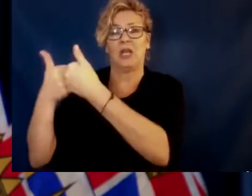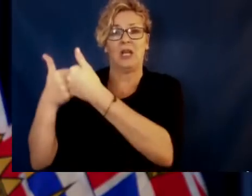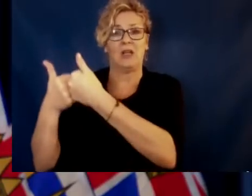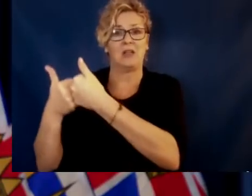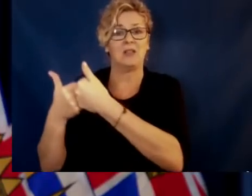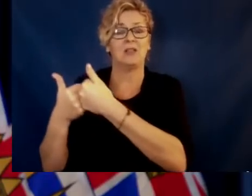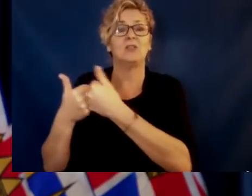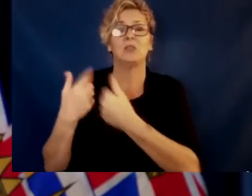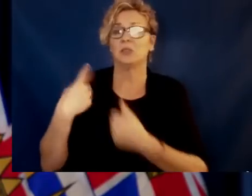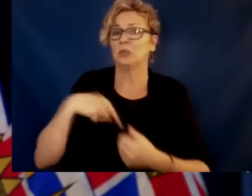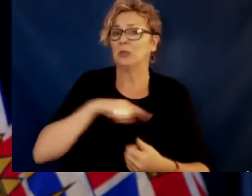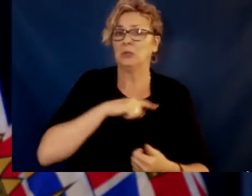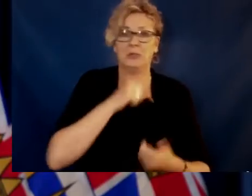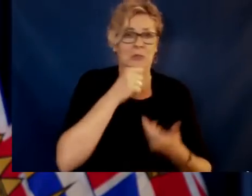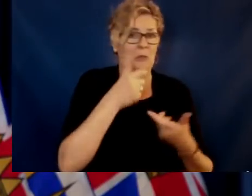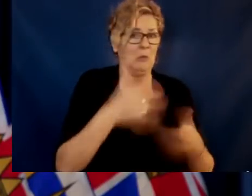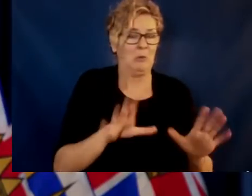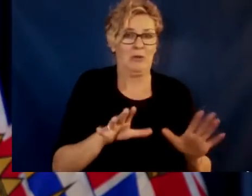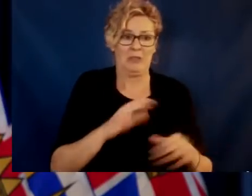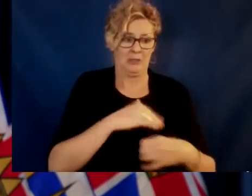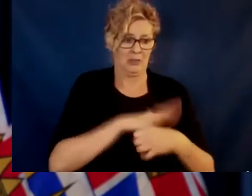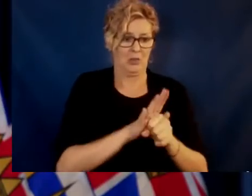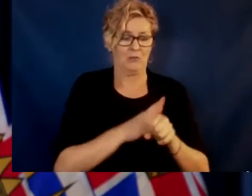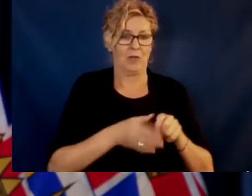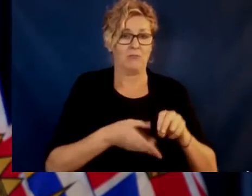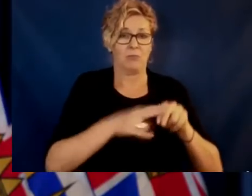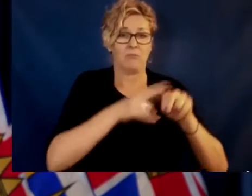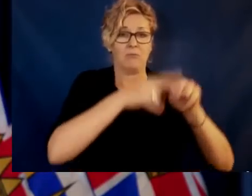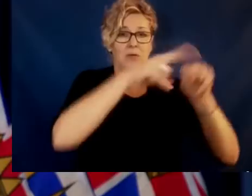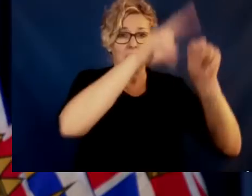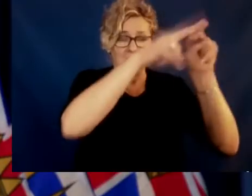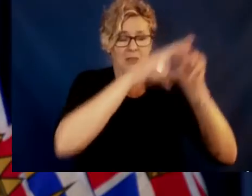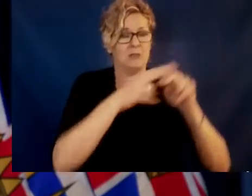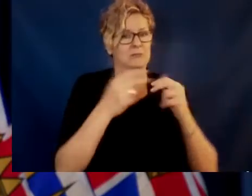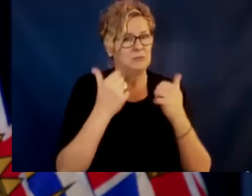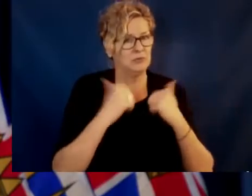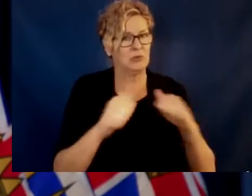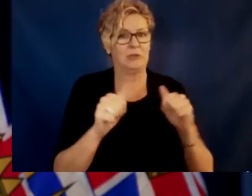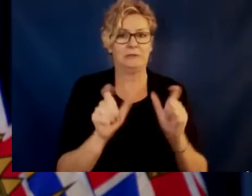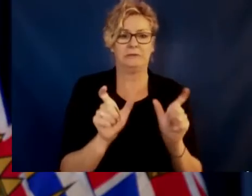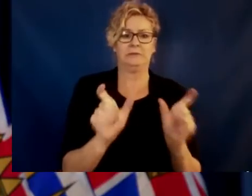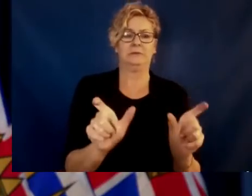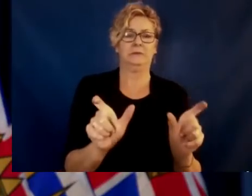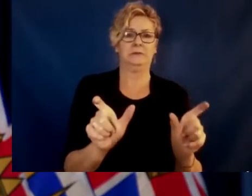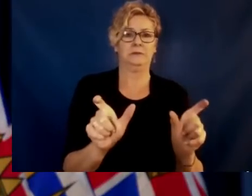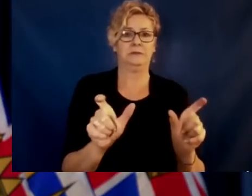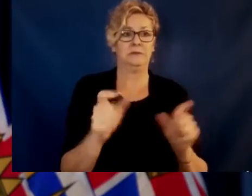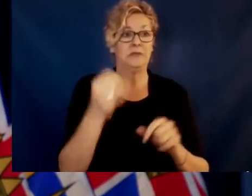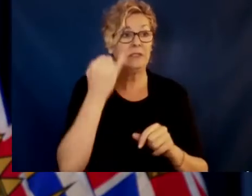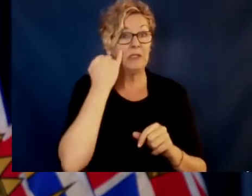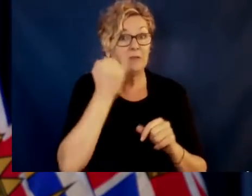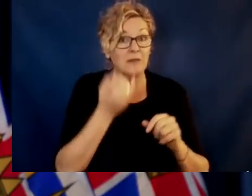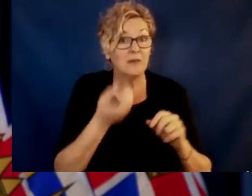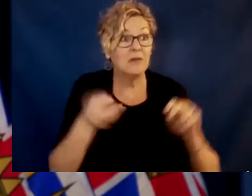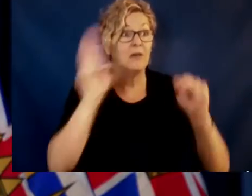It's' more challenging to care for anyone who is ill, whether from COVID-19 or another illness. It makes it more